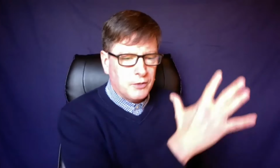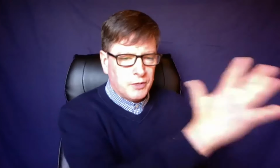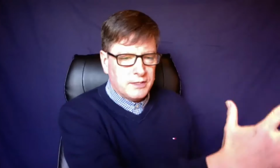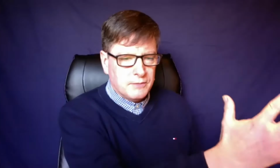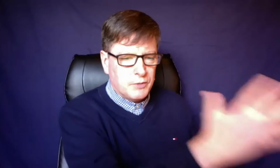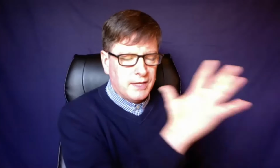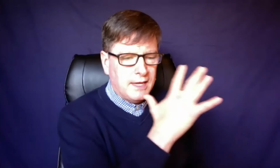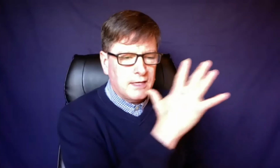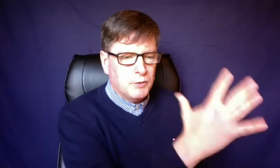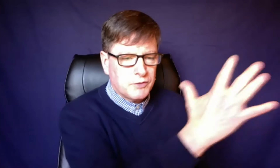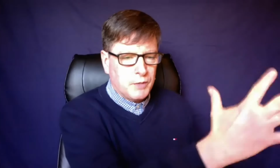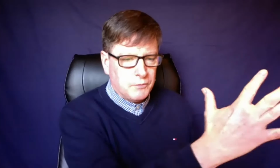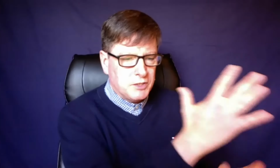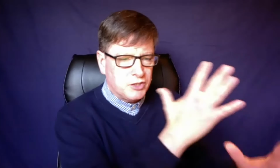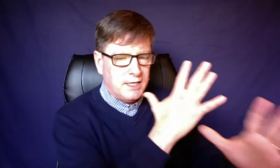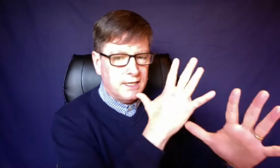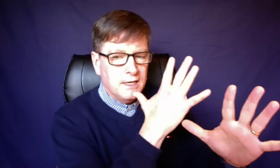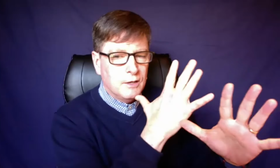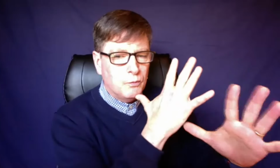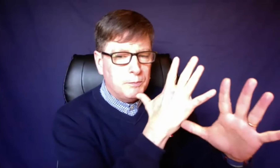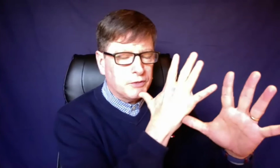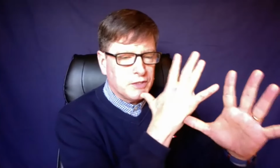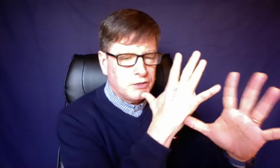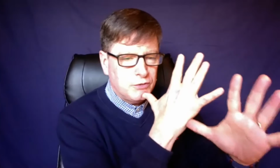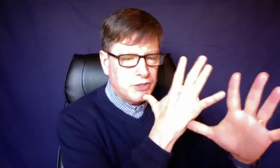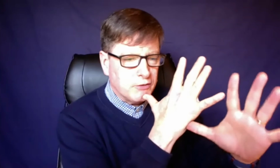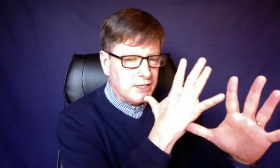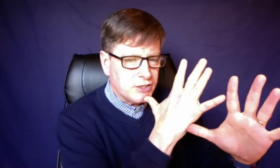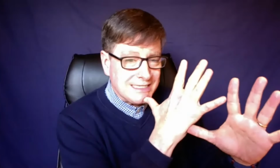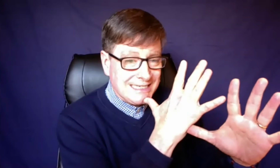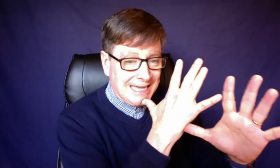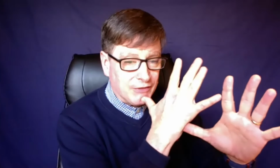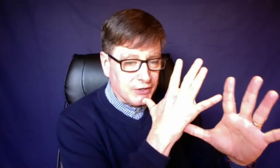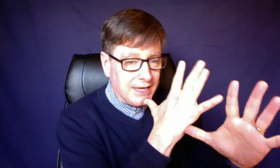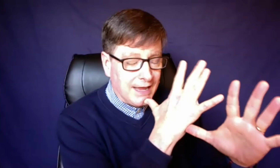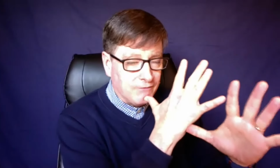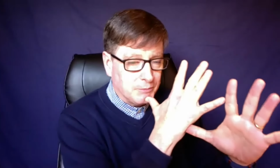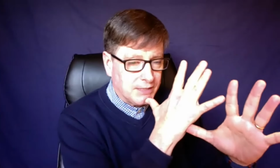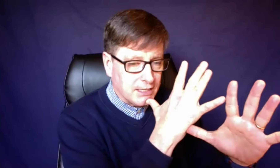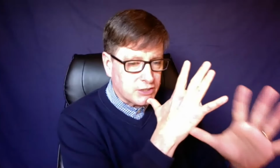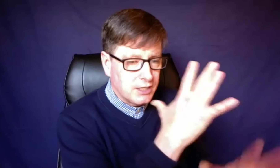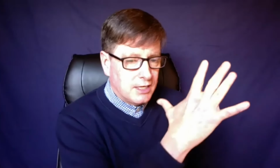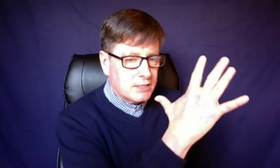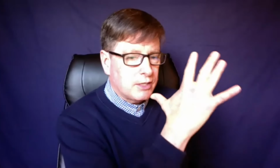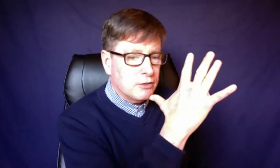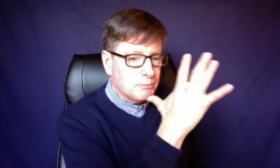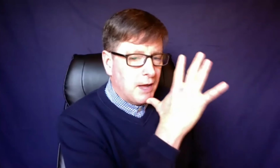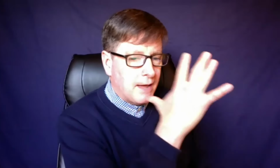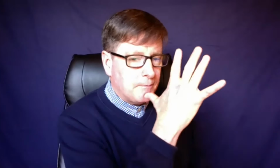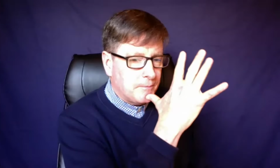world is the sign for grandmother. So the typical sign for grandmother where the hand moves away from the